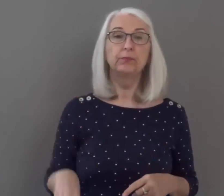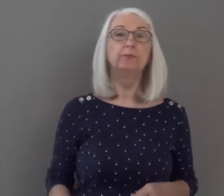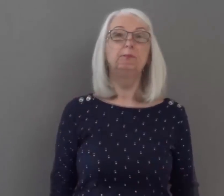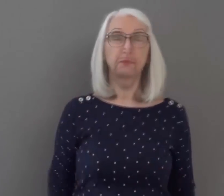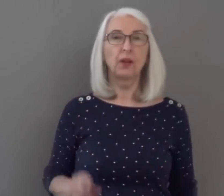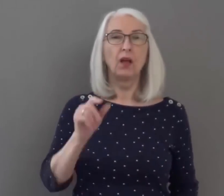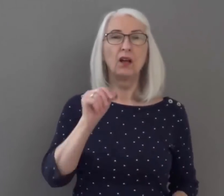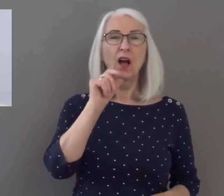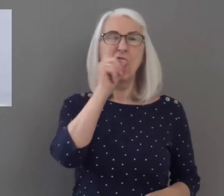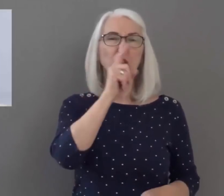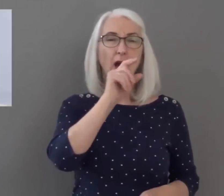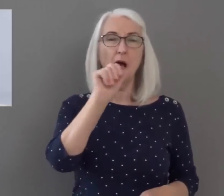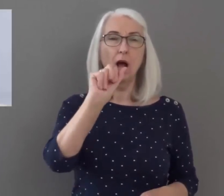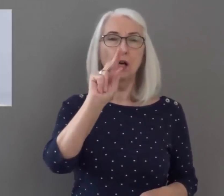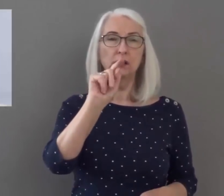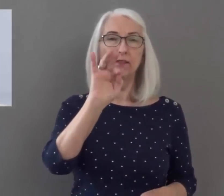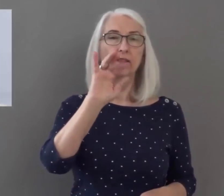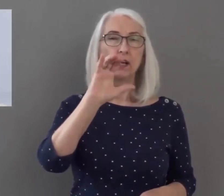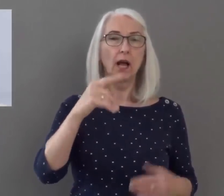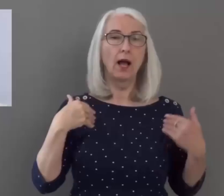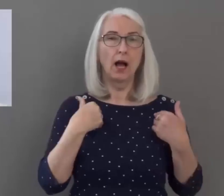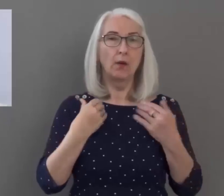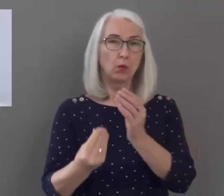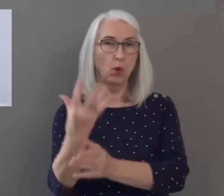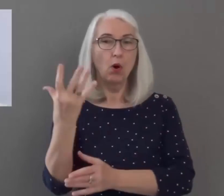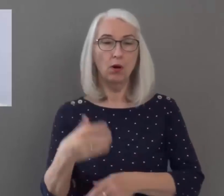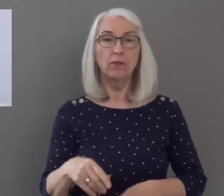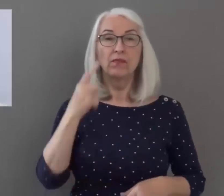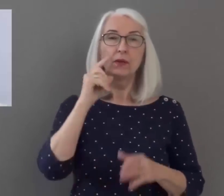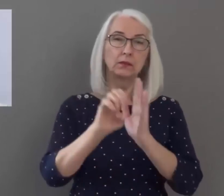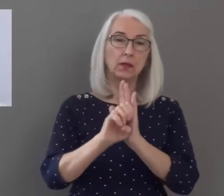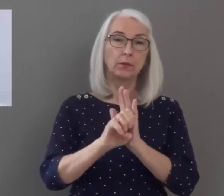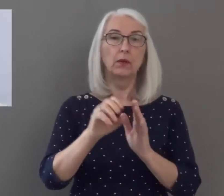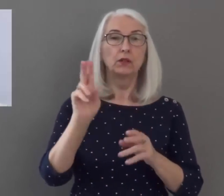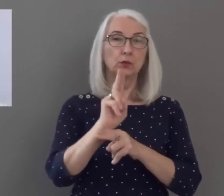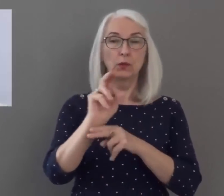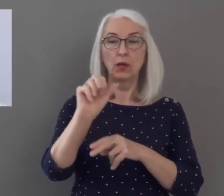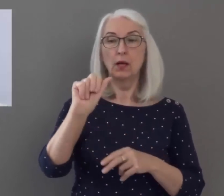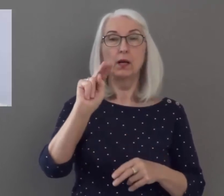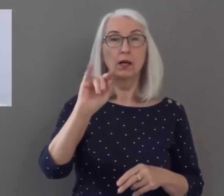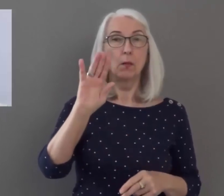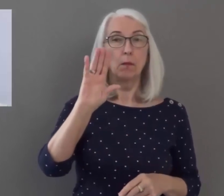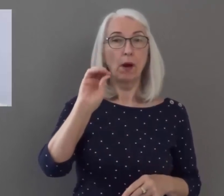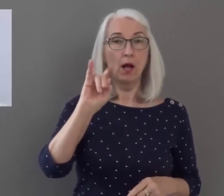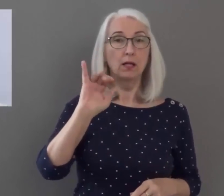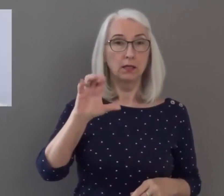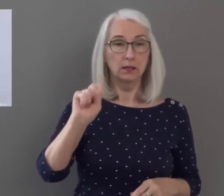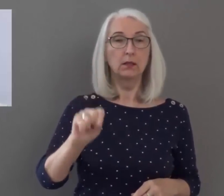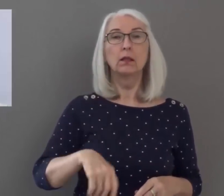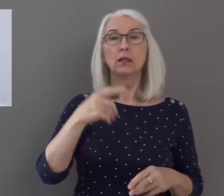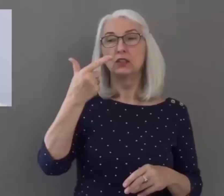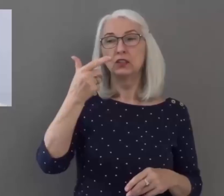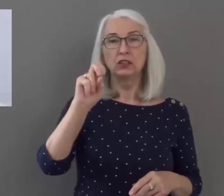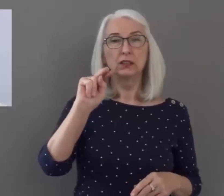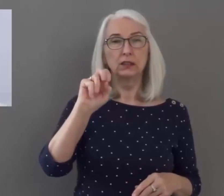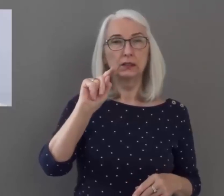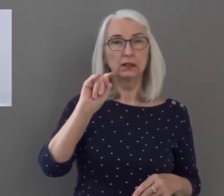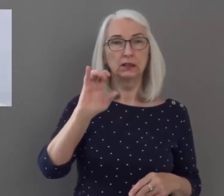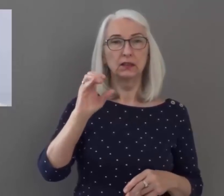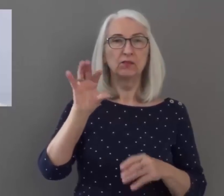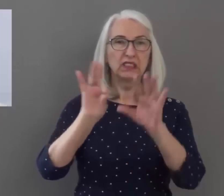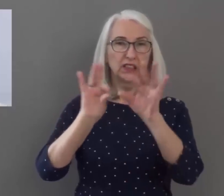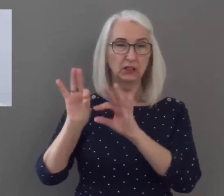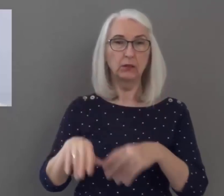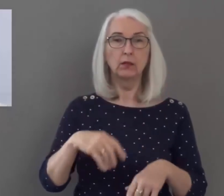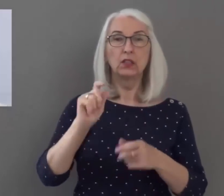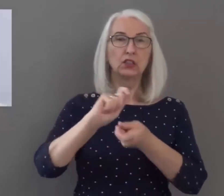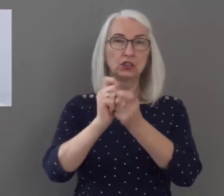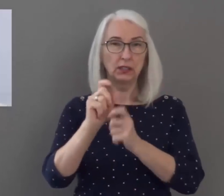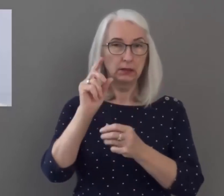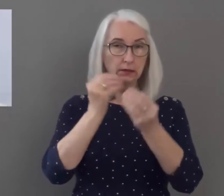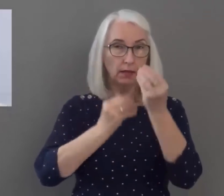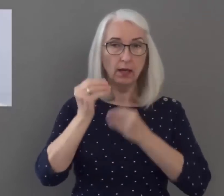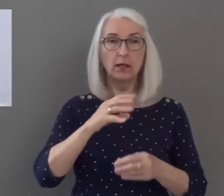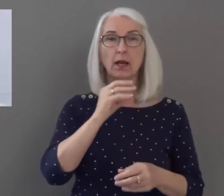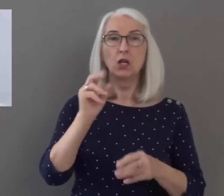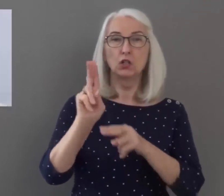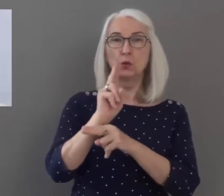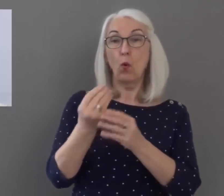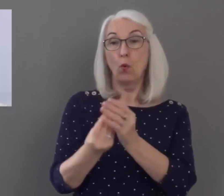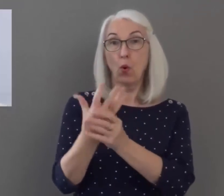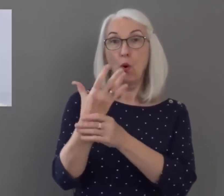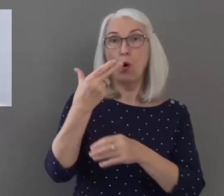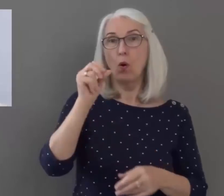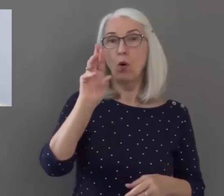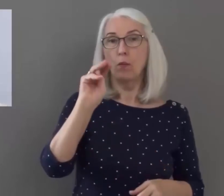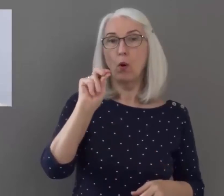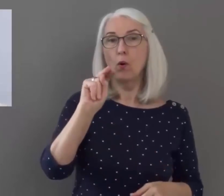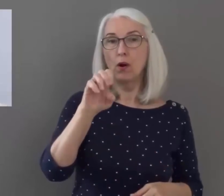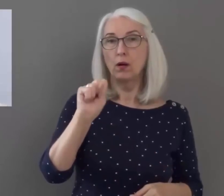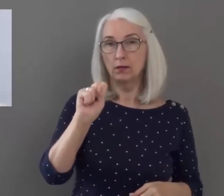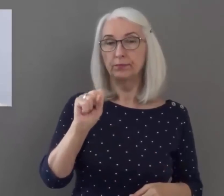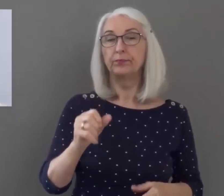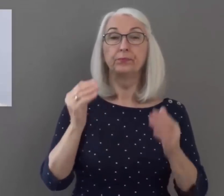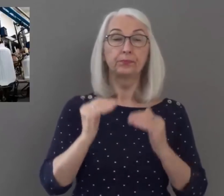~ Artificial animal growth — for example, the use of antibiotics, genetic selection, change in diet, and use of growth hormones